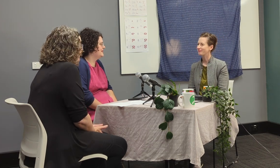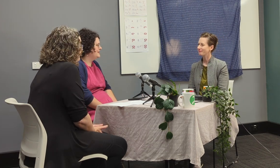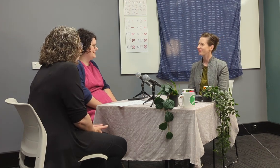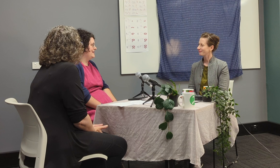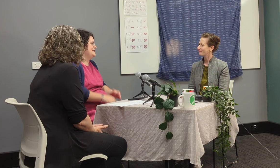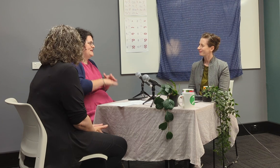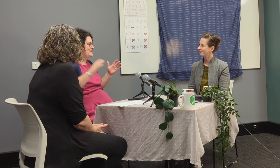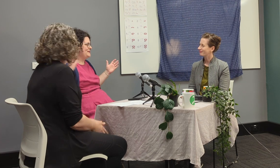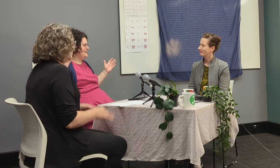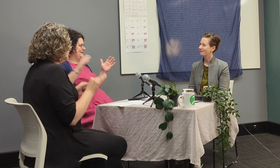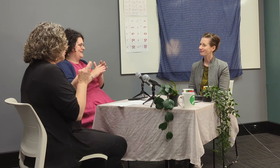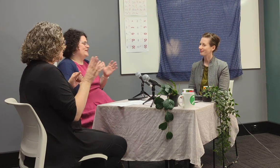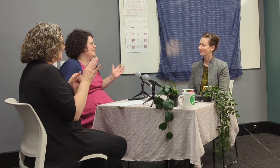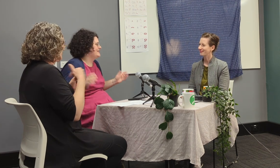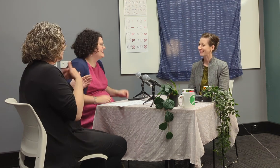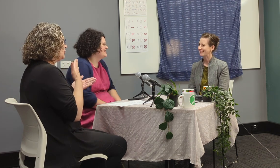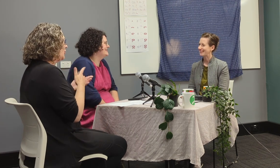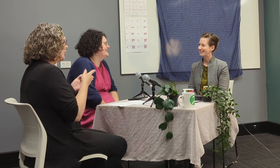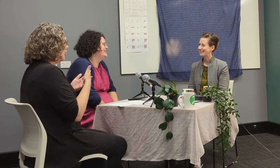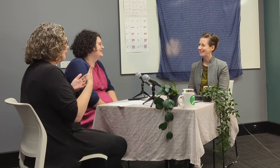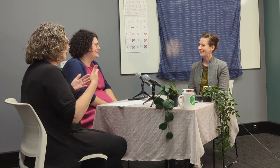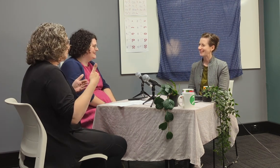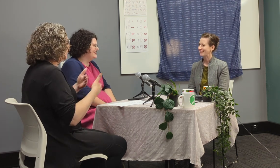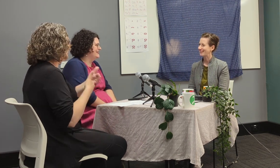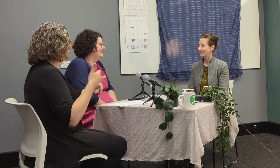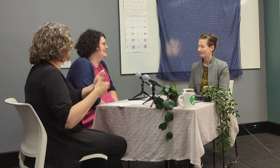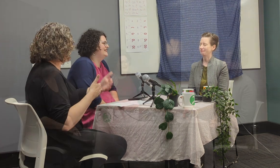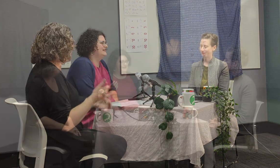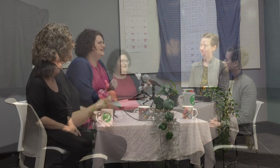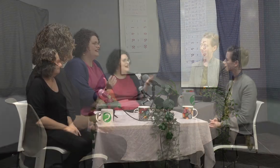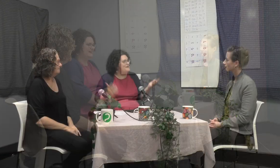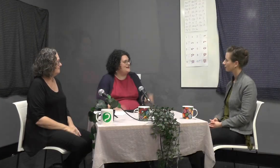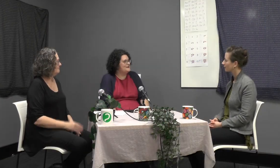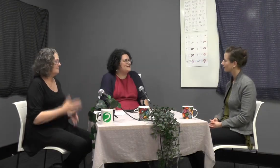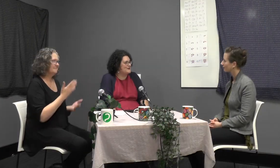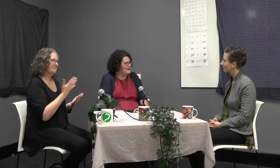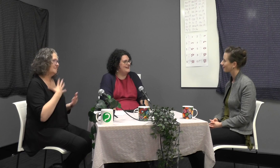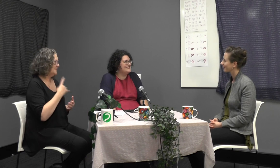that are to come. G: Awesome!